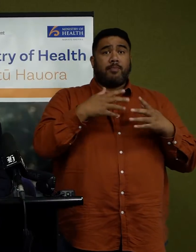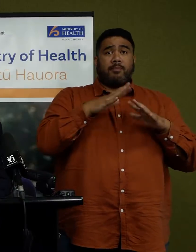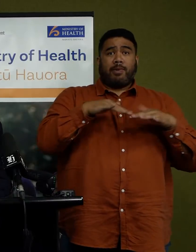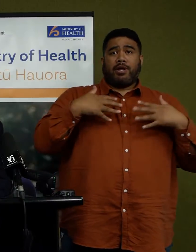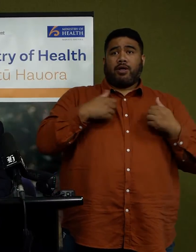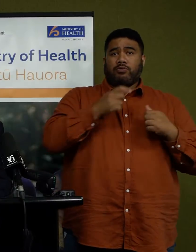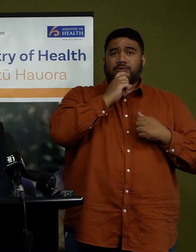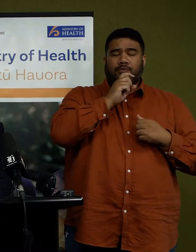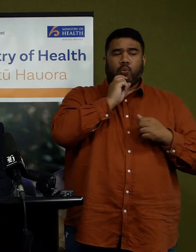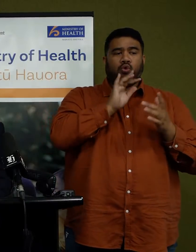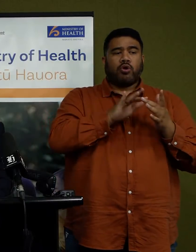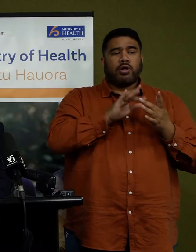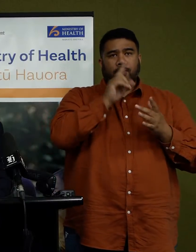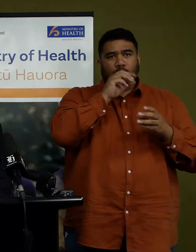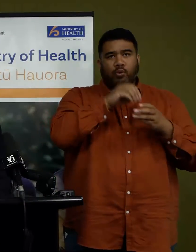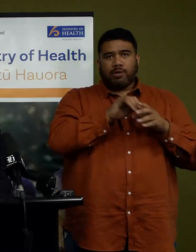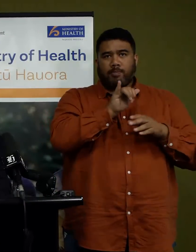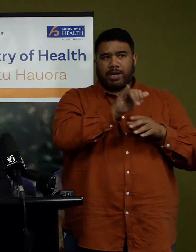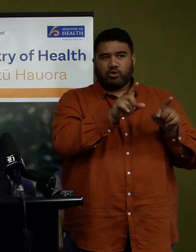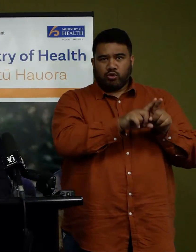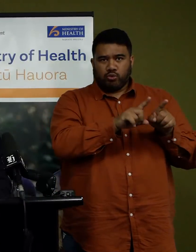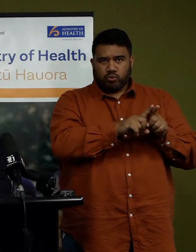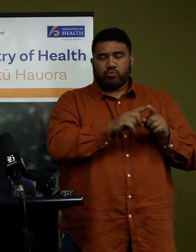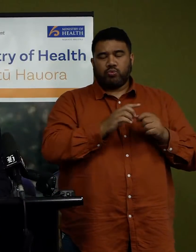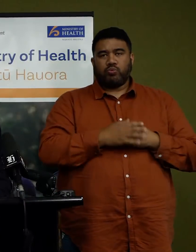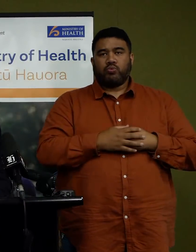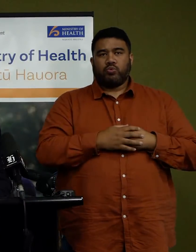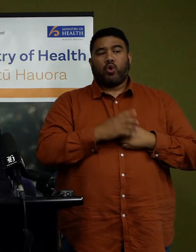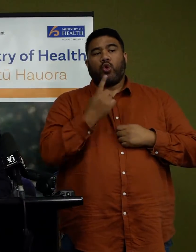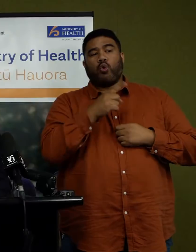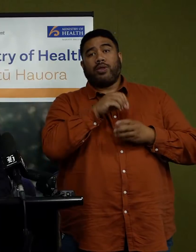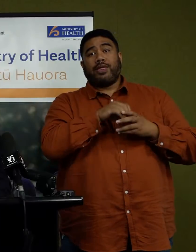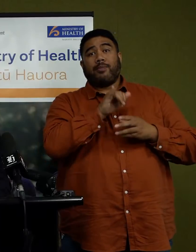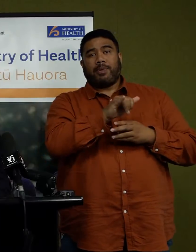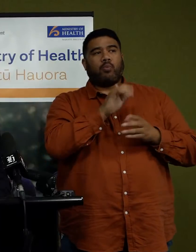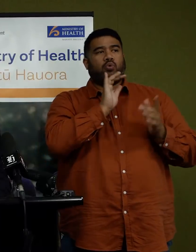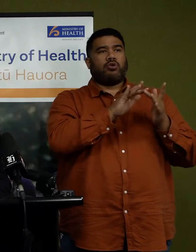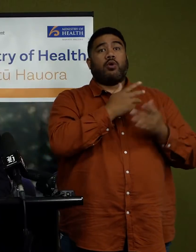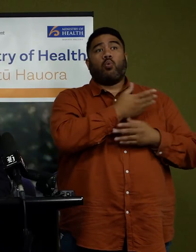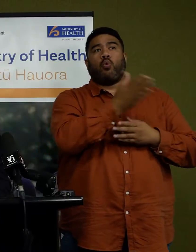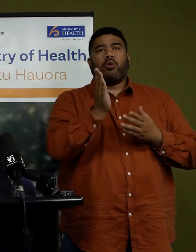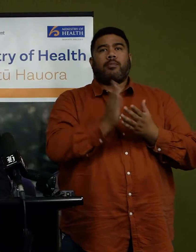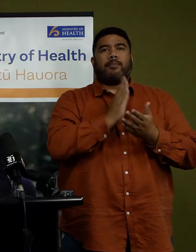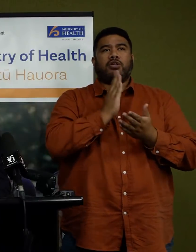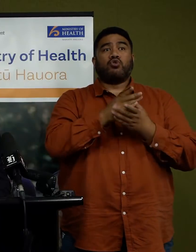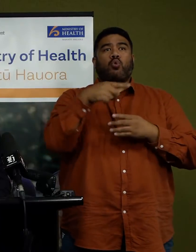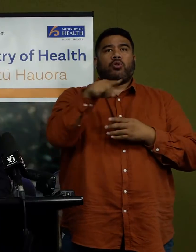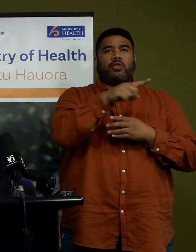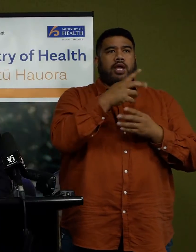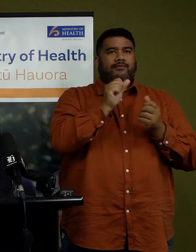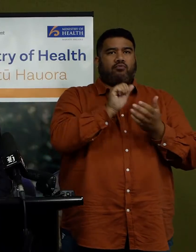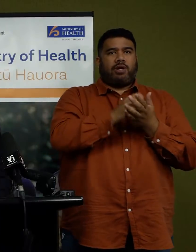contact will also be made with everyone on the flight to ensure they have relevant information.